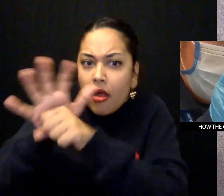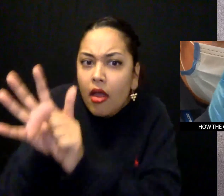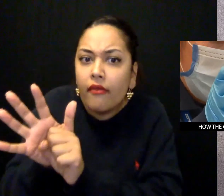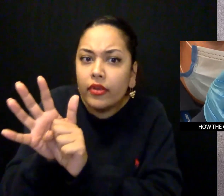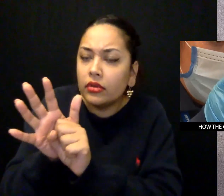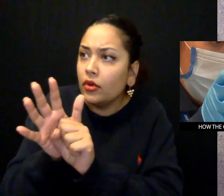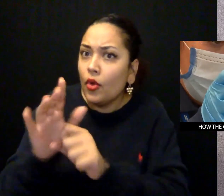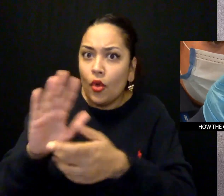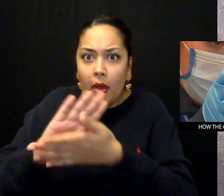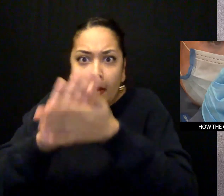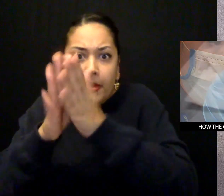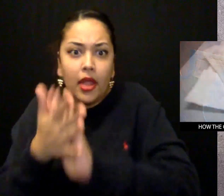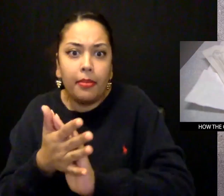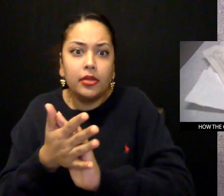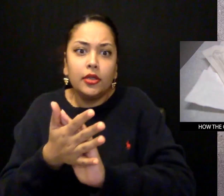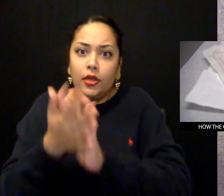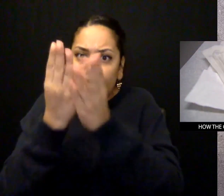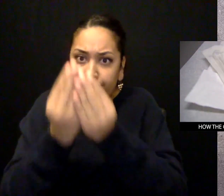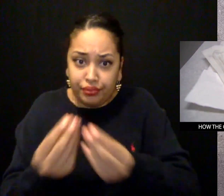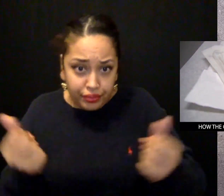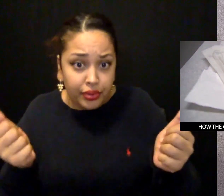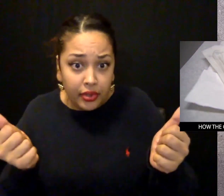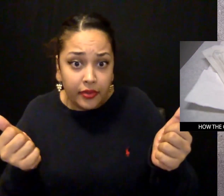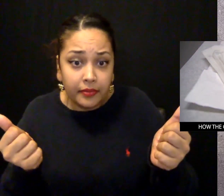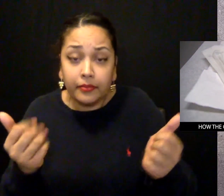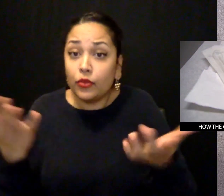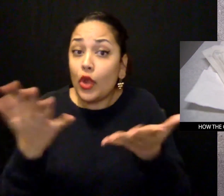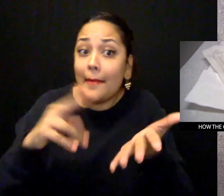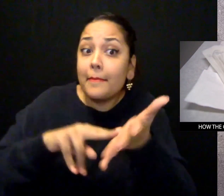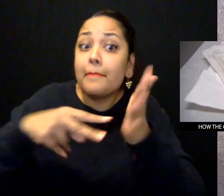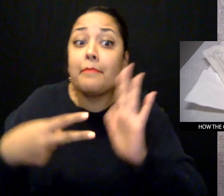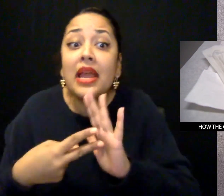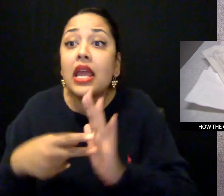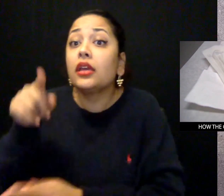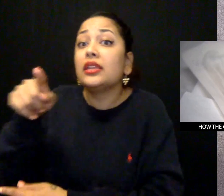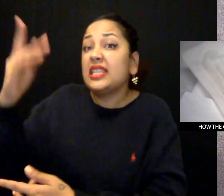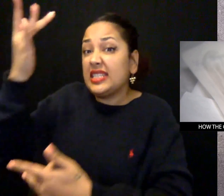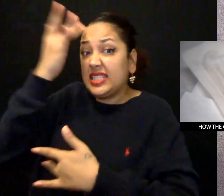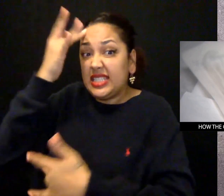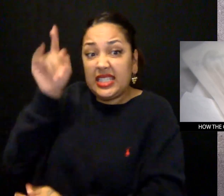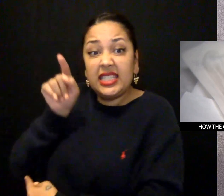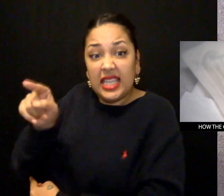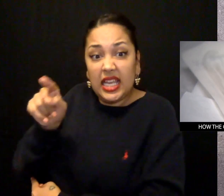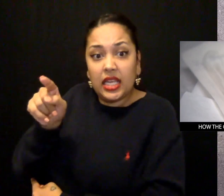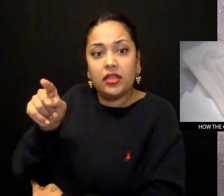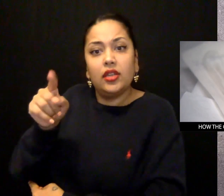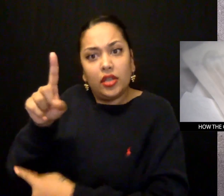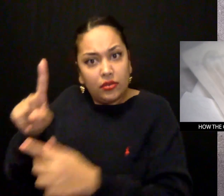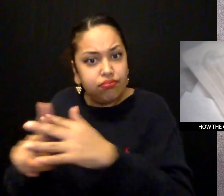when it becomes an endemic which means the disease has a constant presence in the population